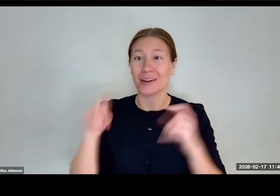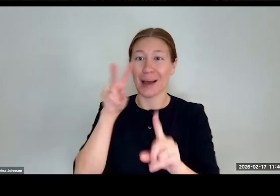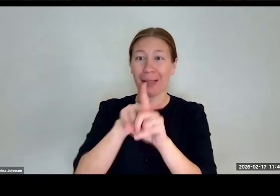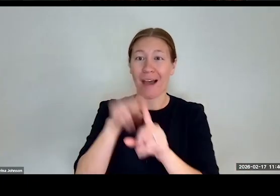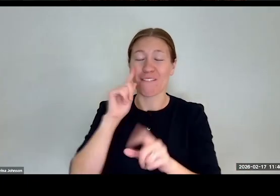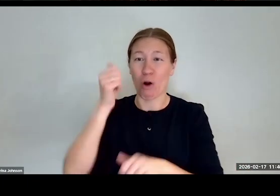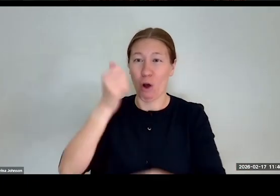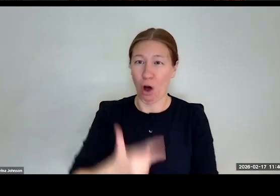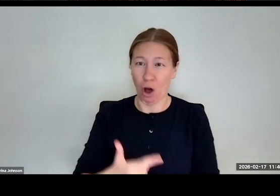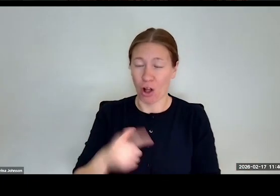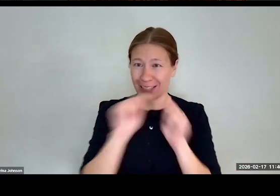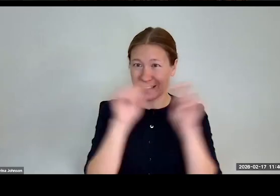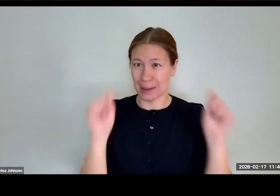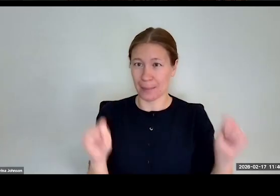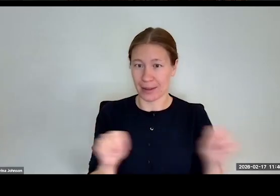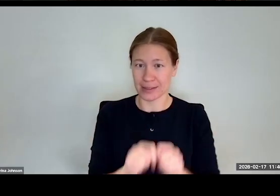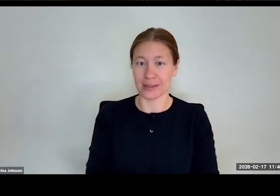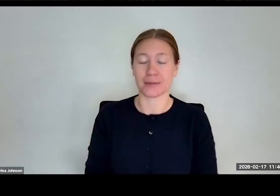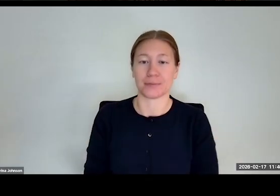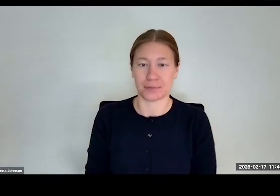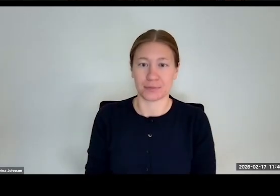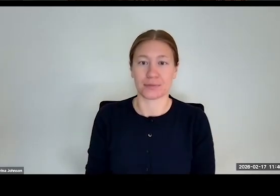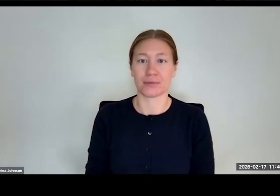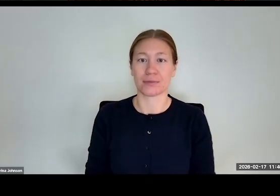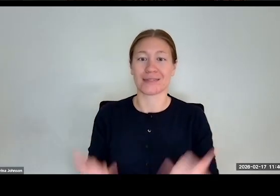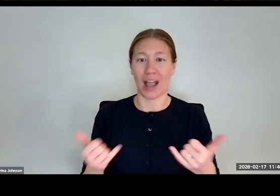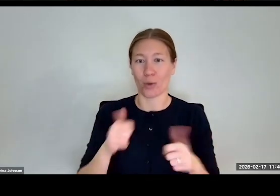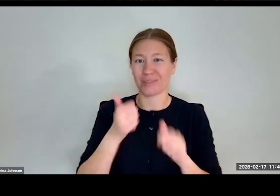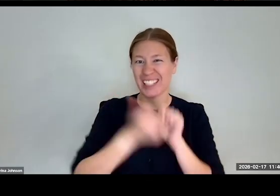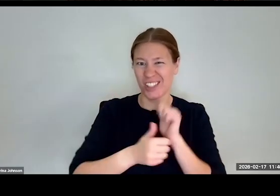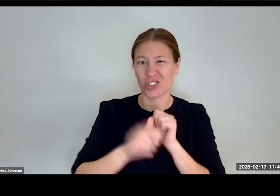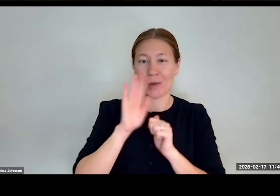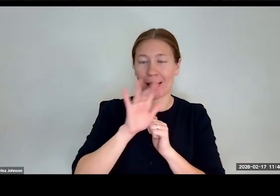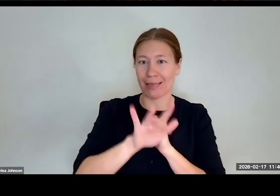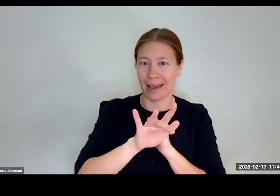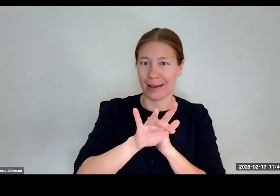where I want to have a slide number. So I'm going to select each template, I'm gonna go to that master layout dropdown